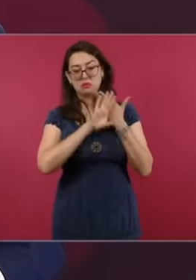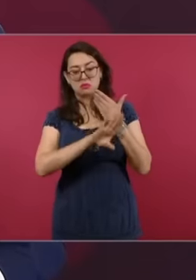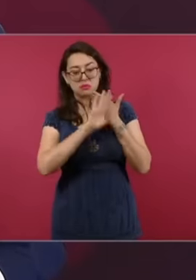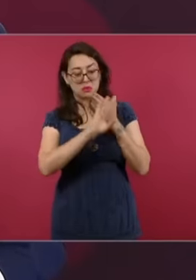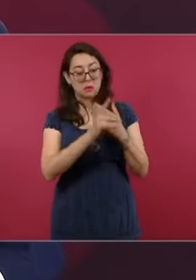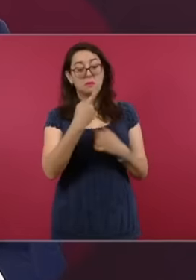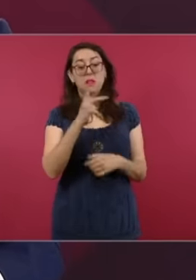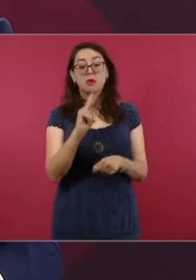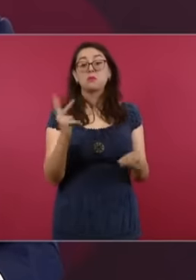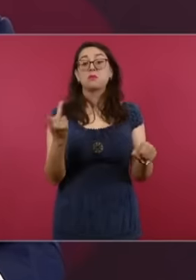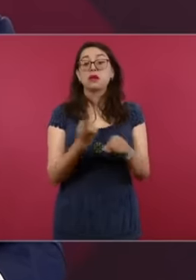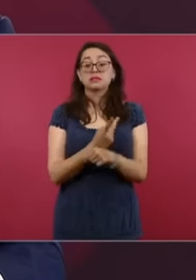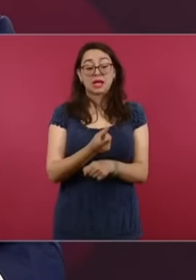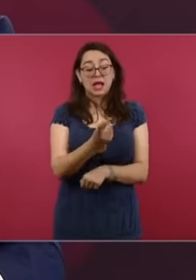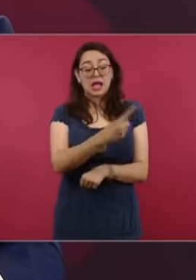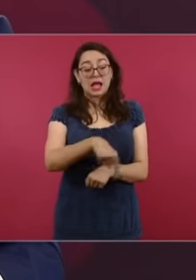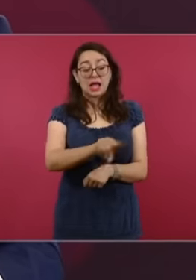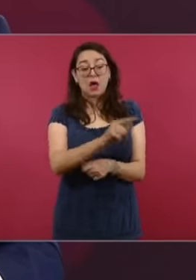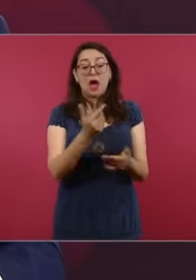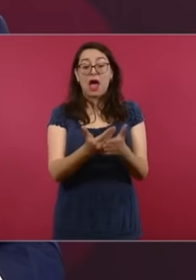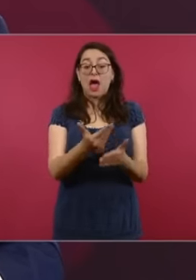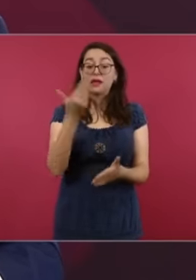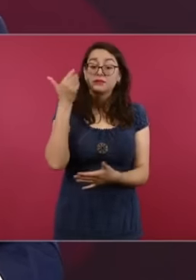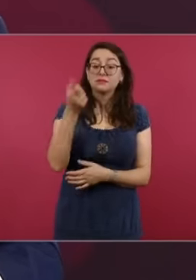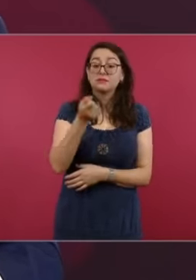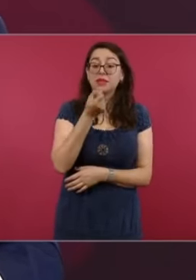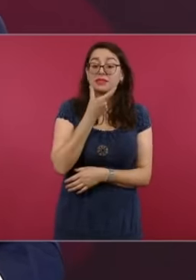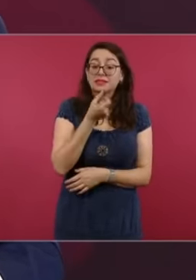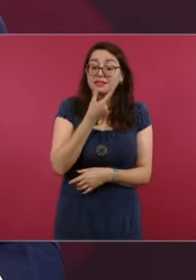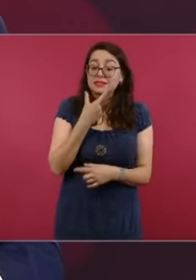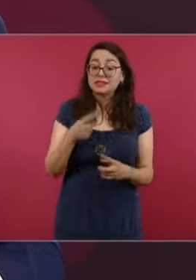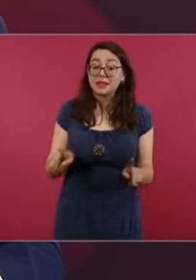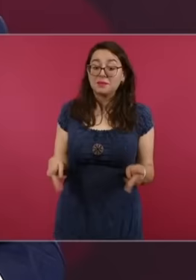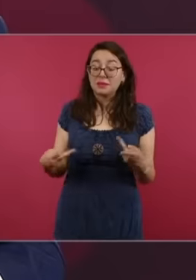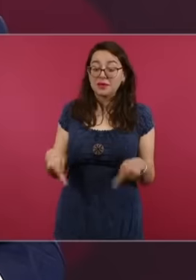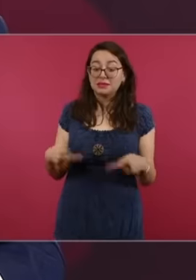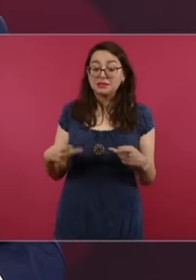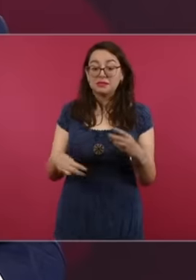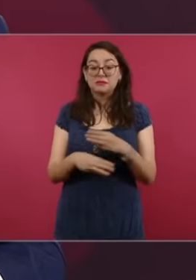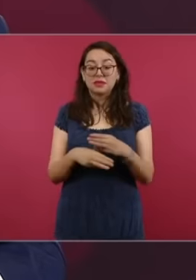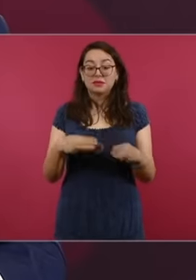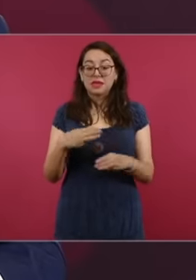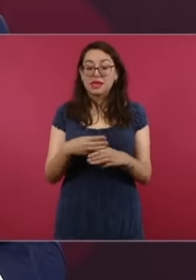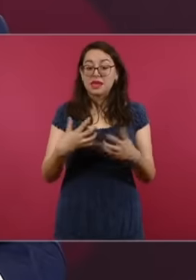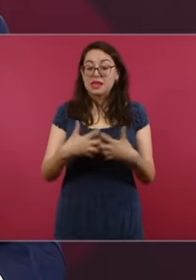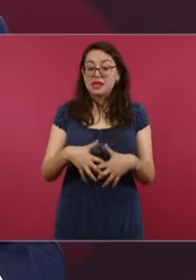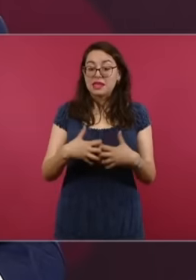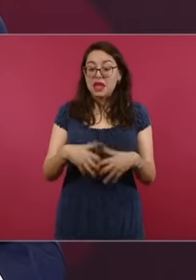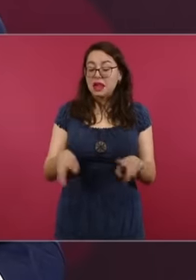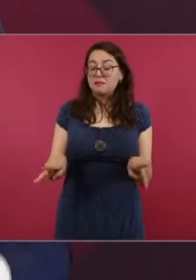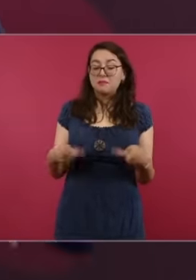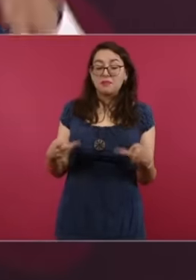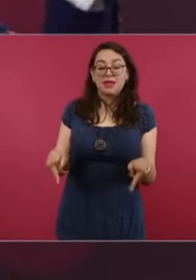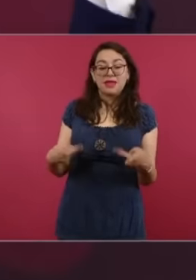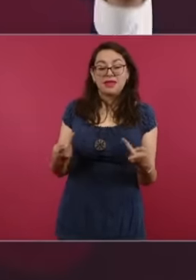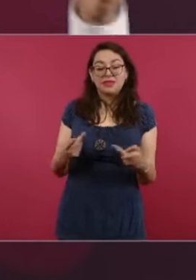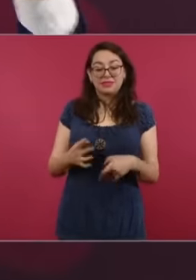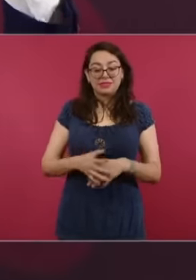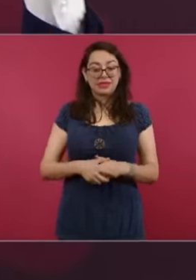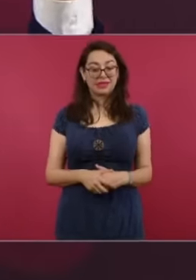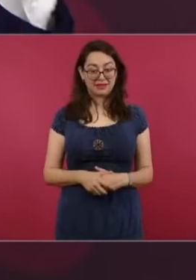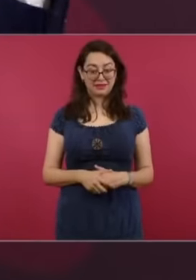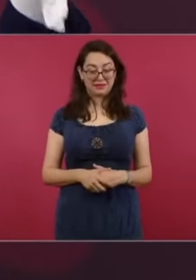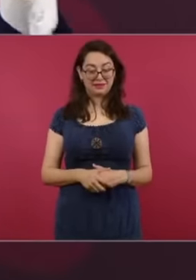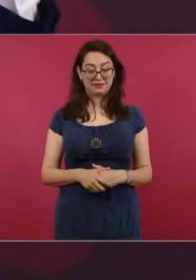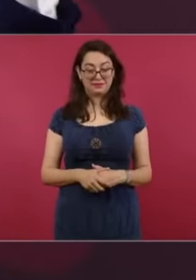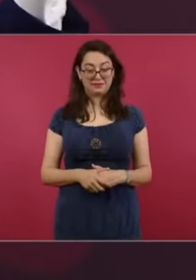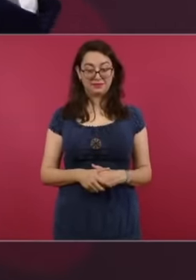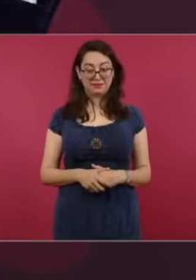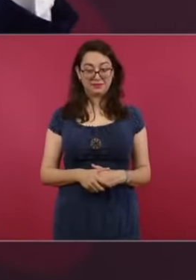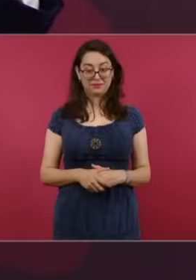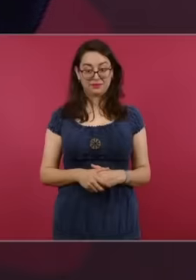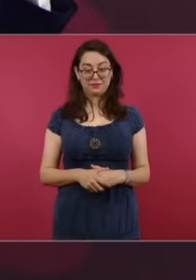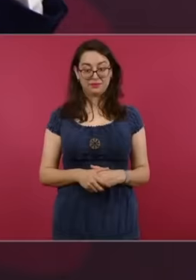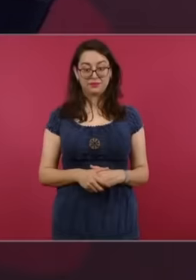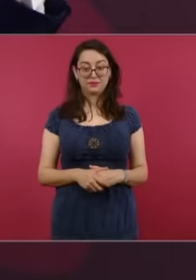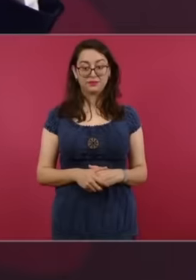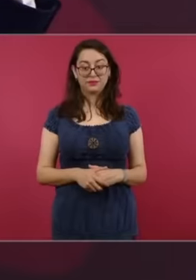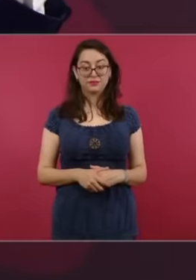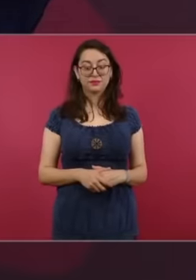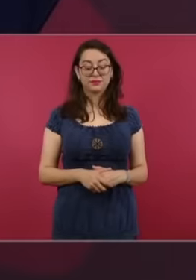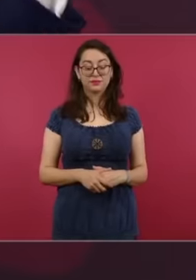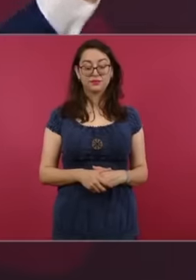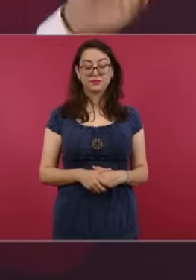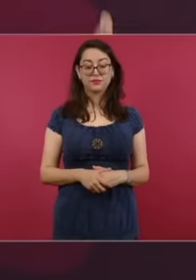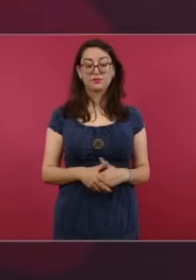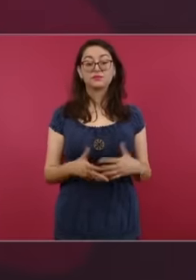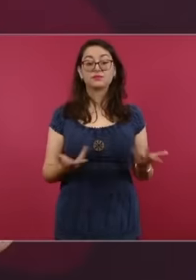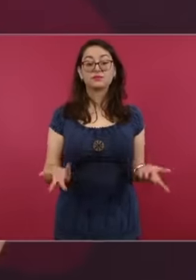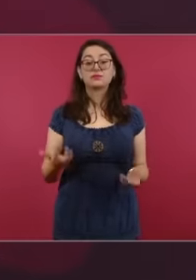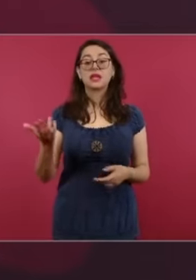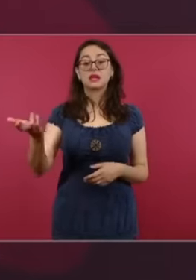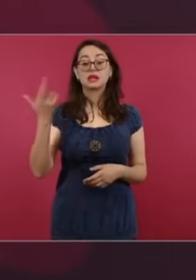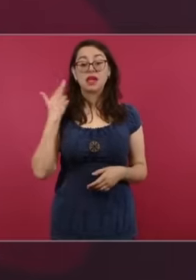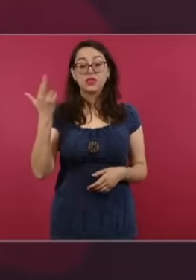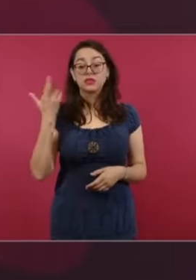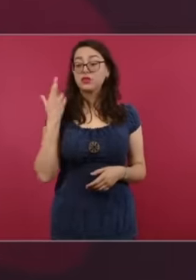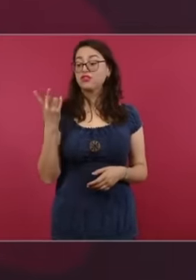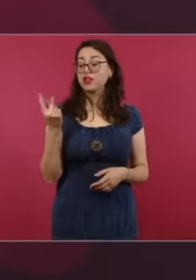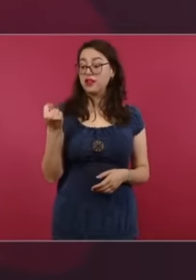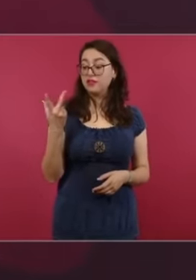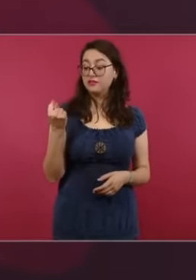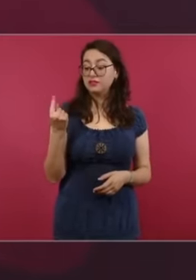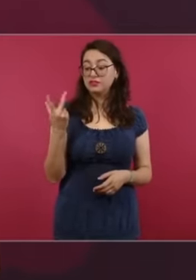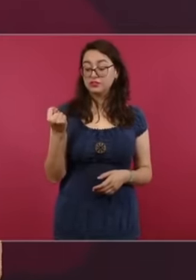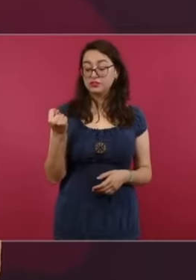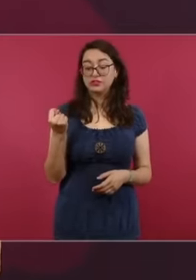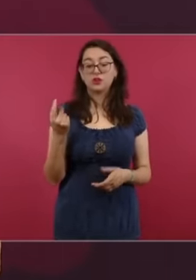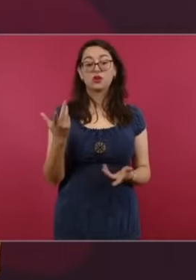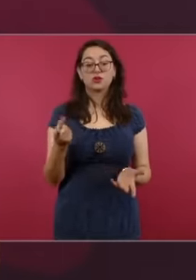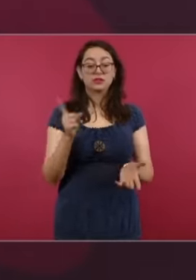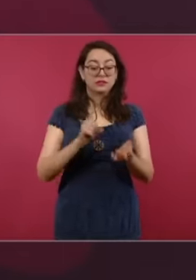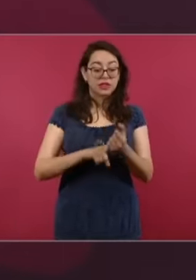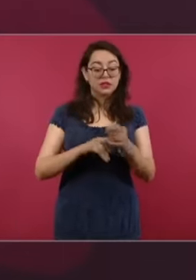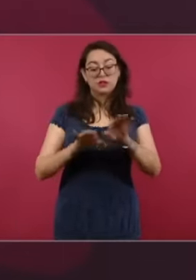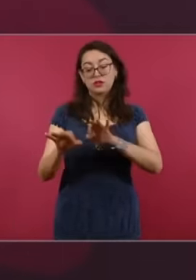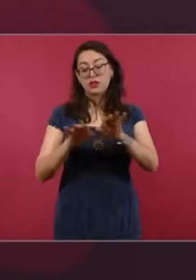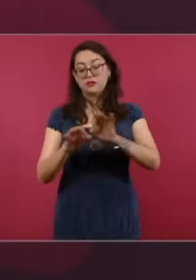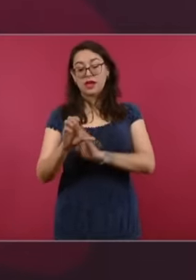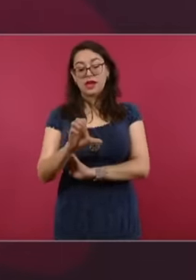Latinus sellers of medicines and medical equipment? who sponsor C Gómez Leiva's television radio programs